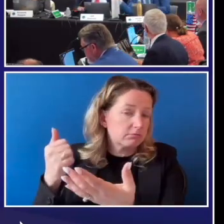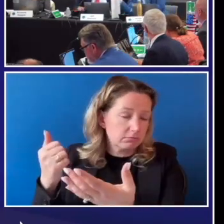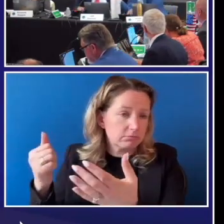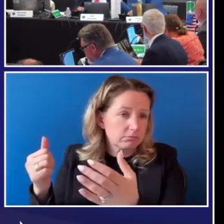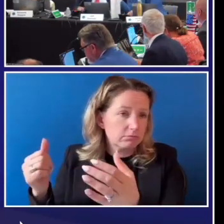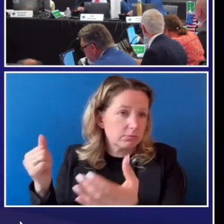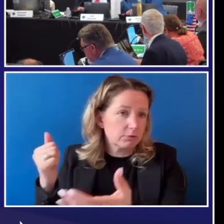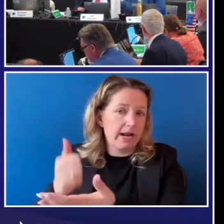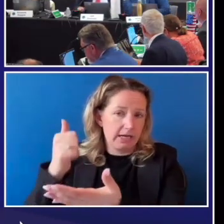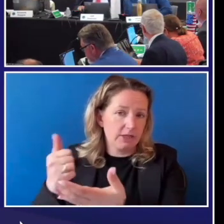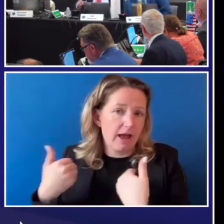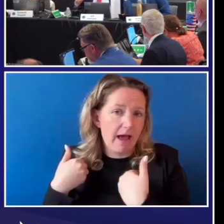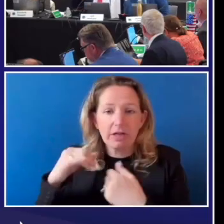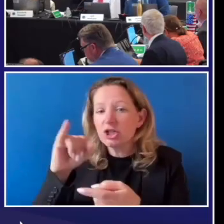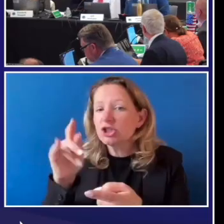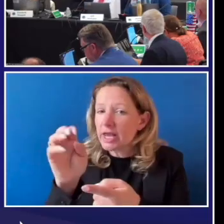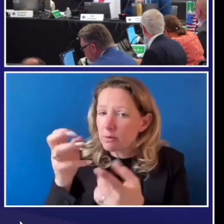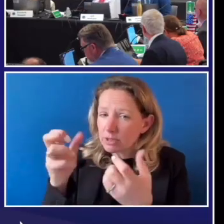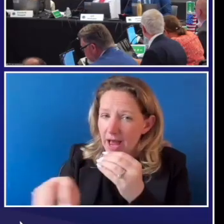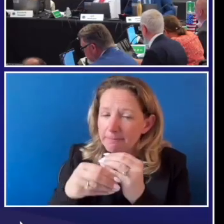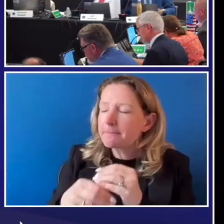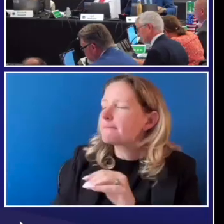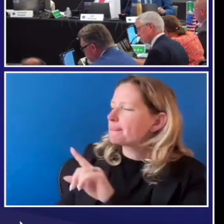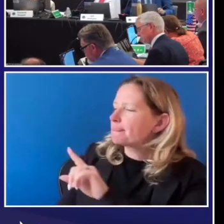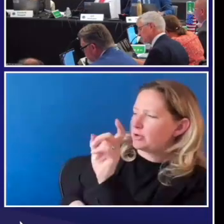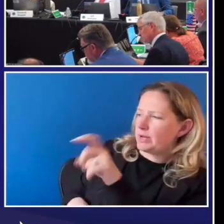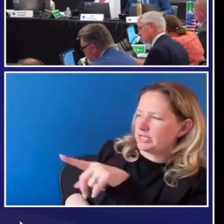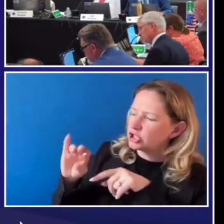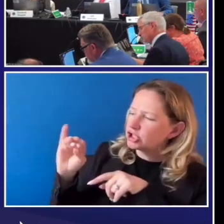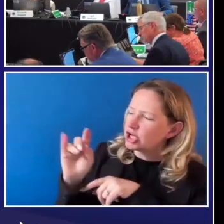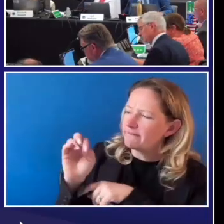Please, Jake? I actually just have a question. Jennifer, what are you looking for there specifically?